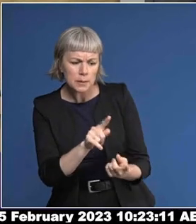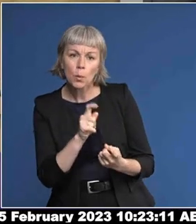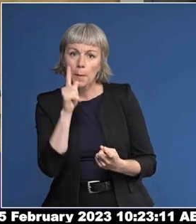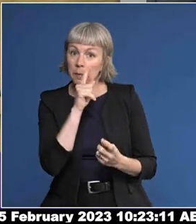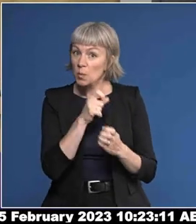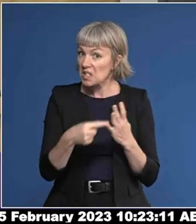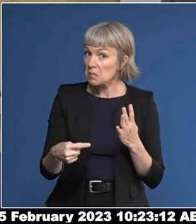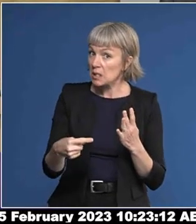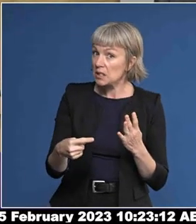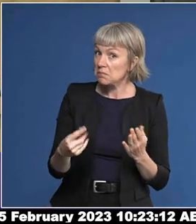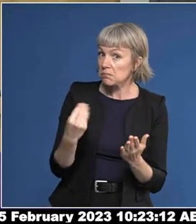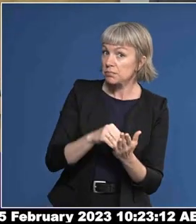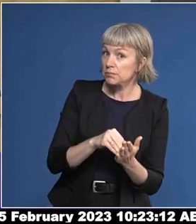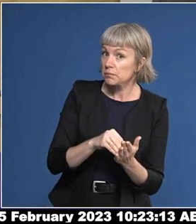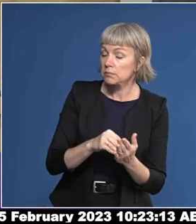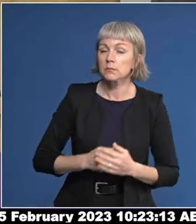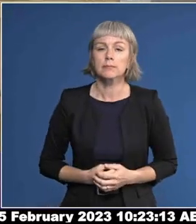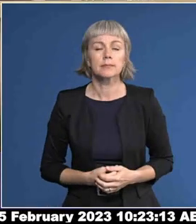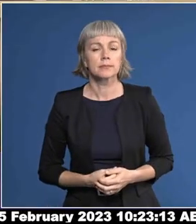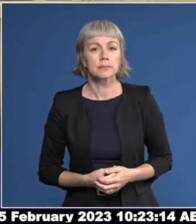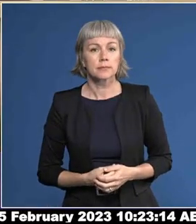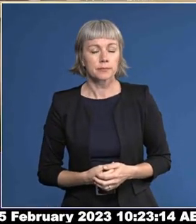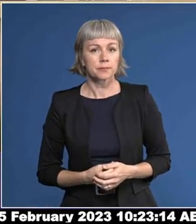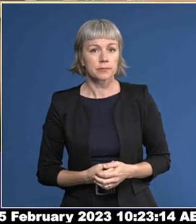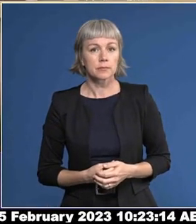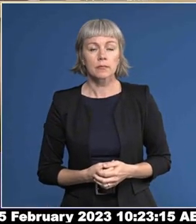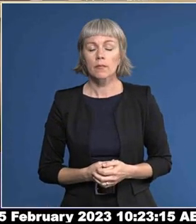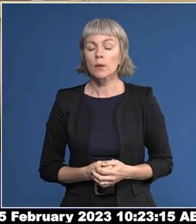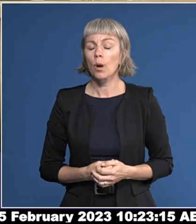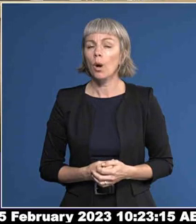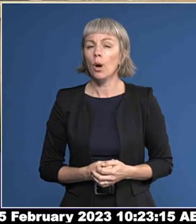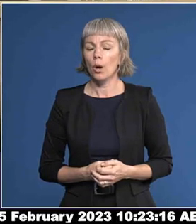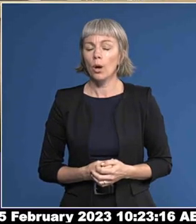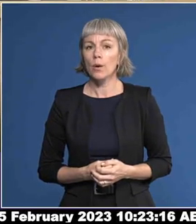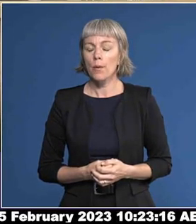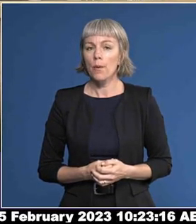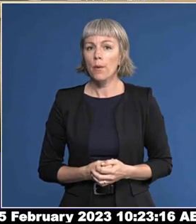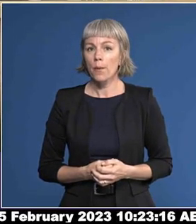Yes, we would - we are currently implementing a new - a new set of systems,